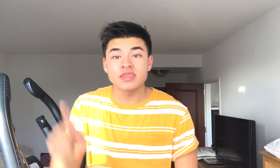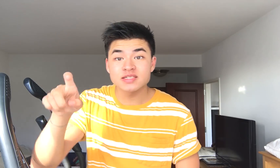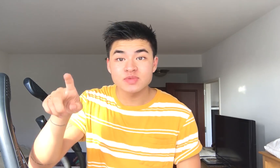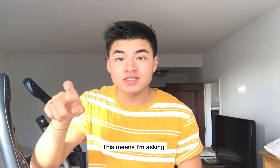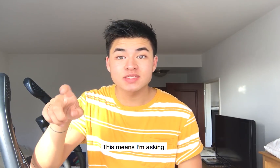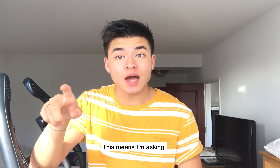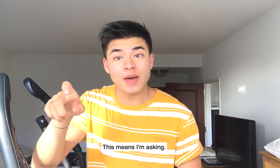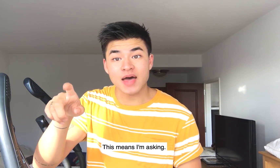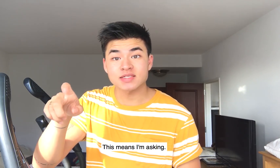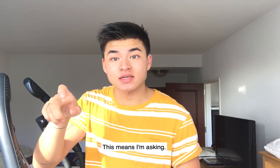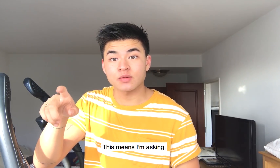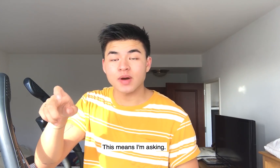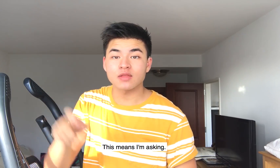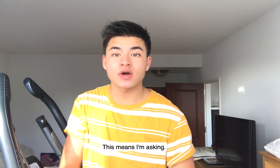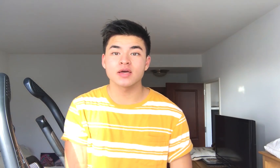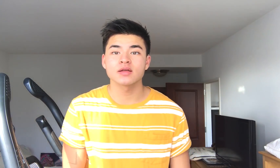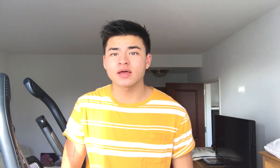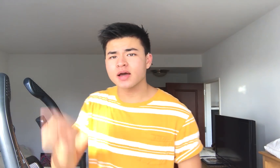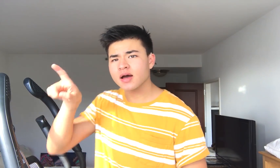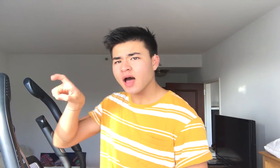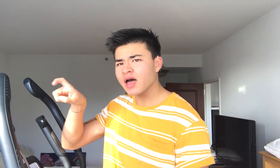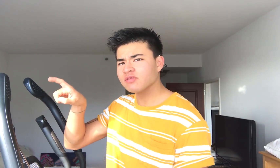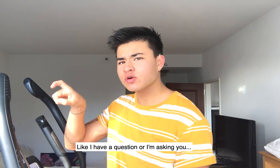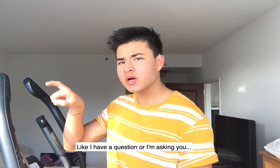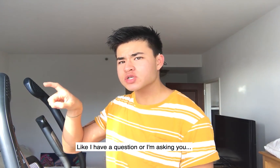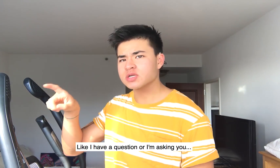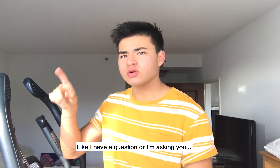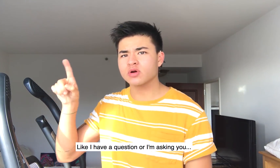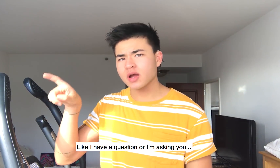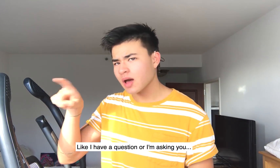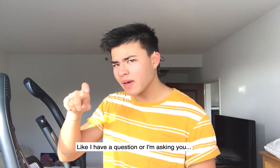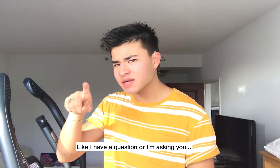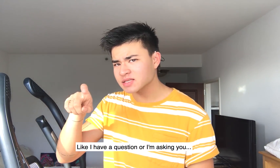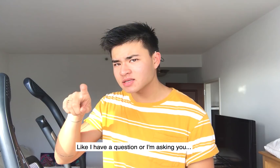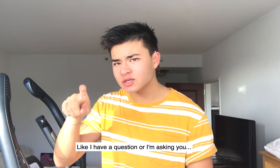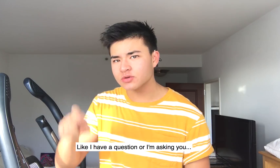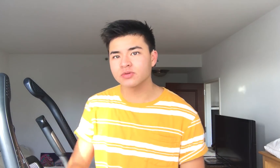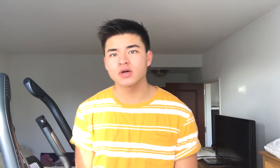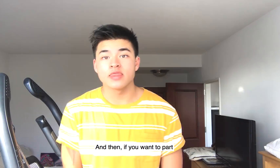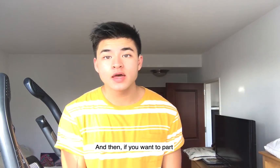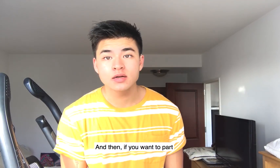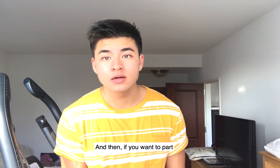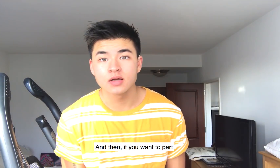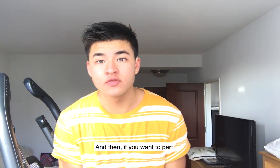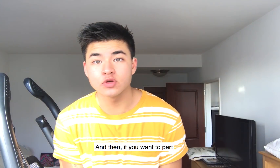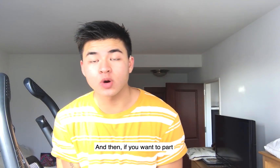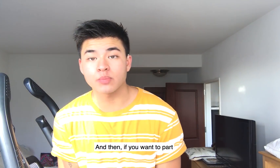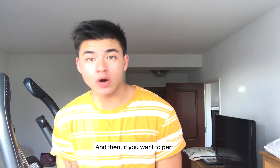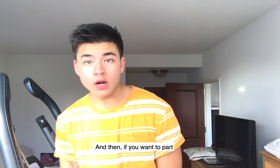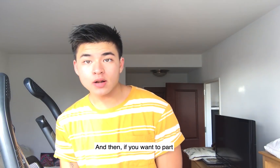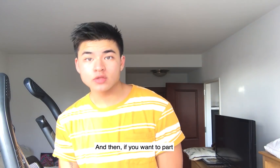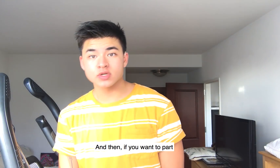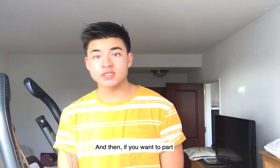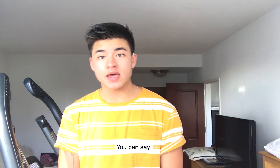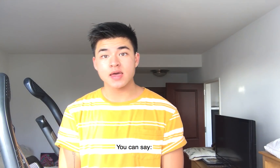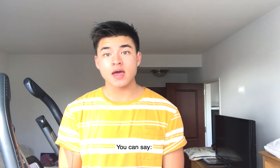This means I'm asking by the way like I have a question where I'm asking you and then if you want a part you can say